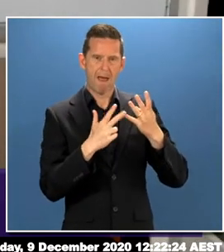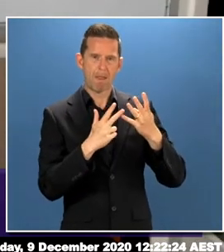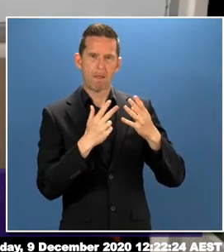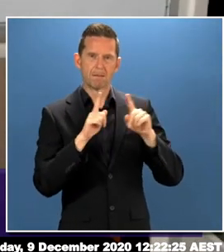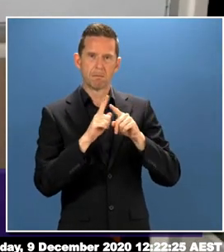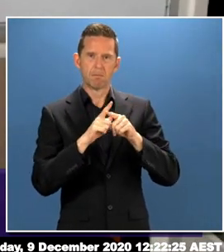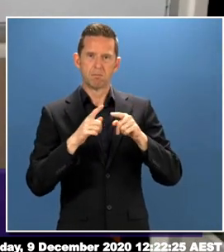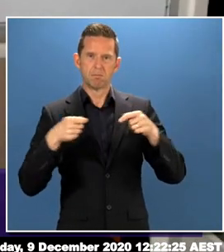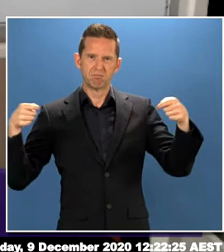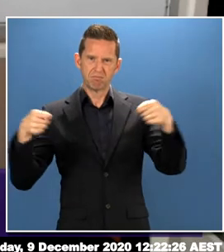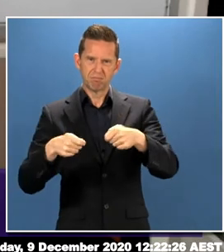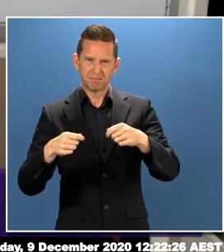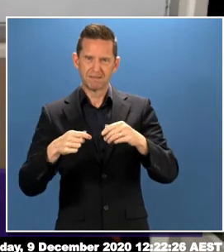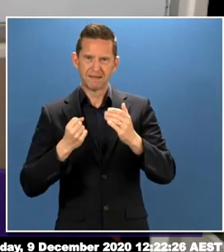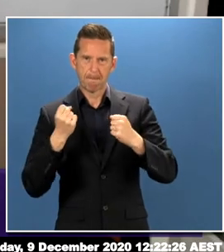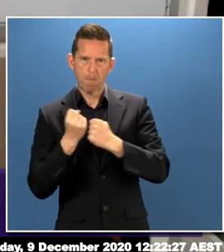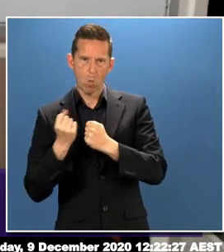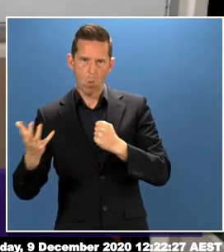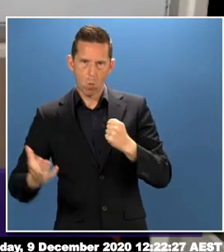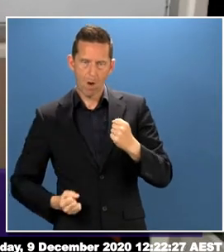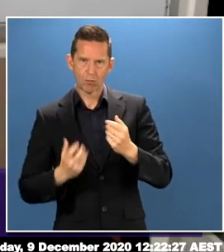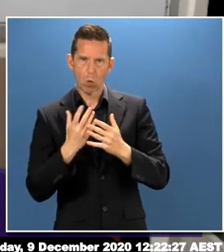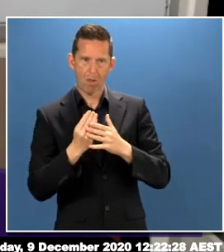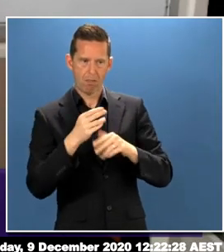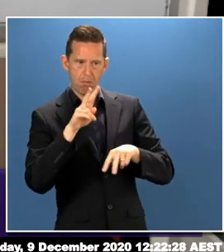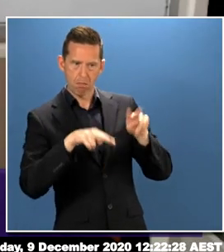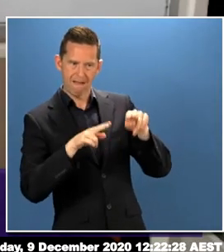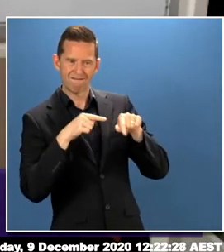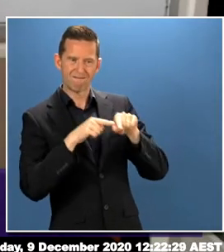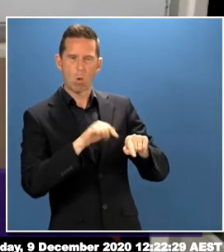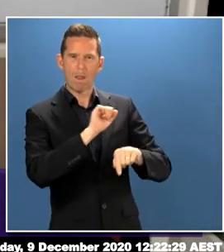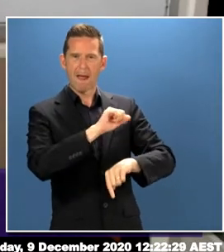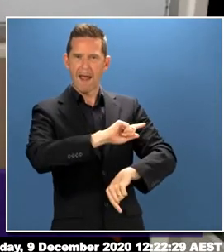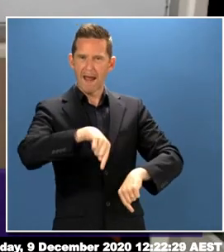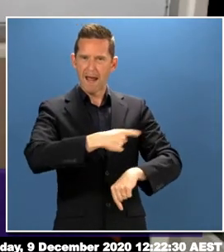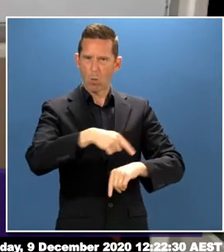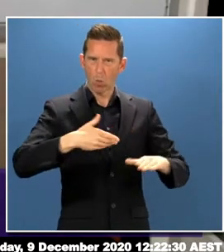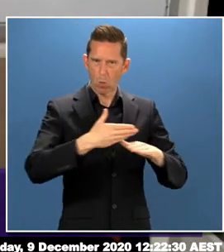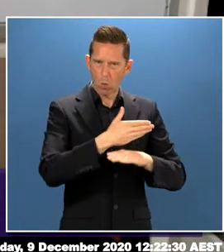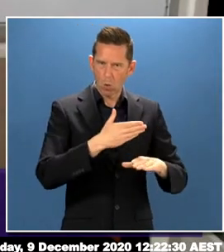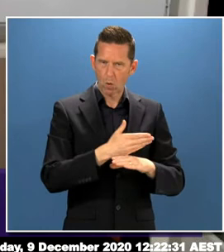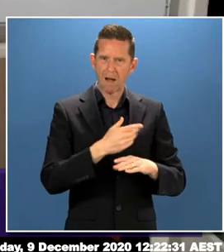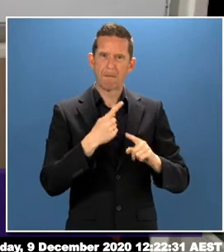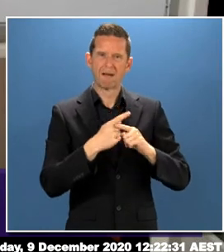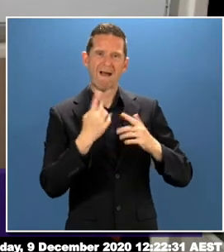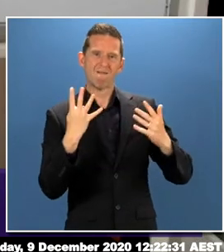three on part-time supported wage assessment at 50% of their casual hourly rate, and four were in volunteer positions